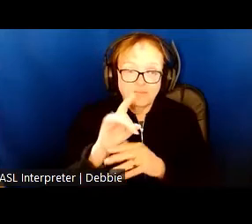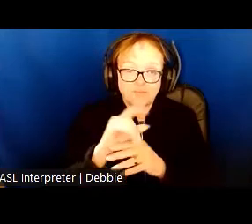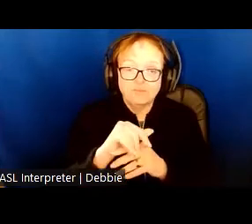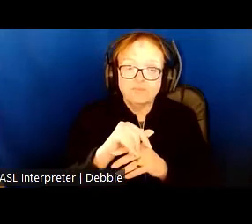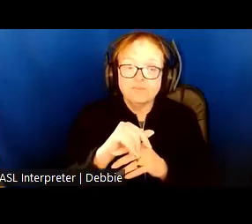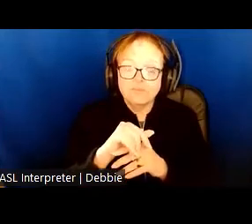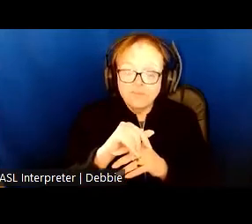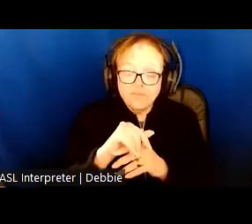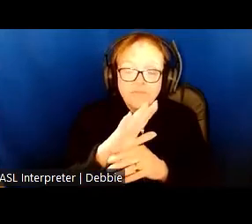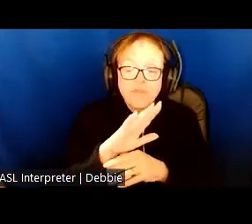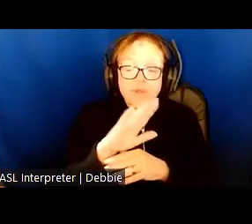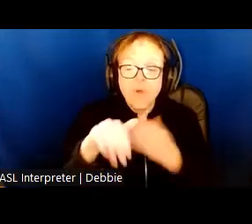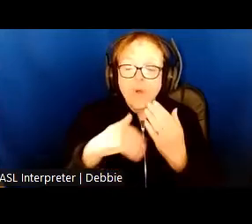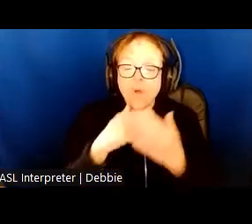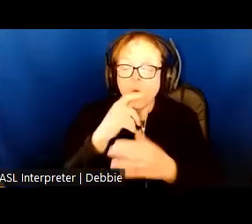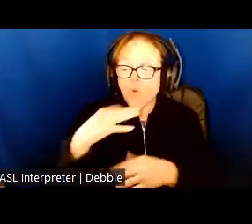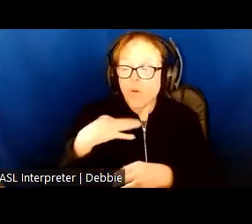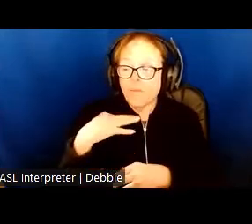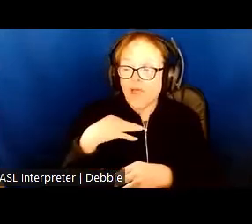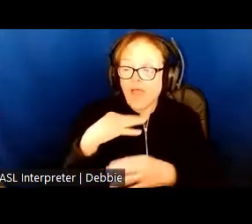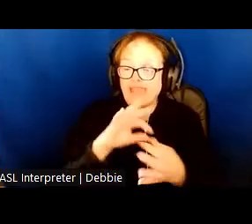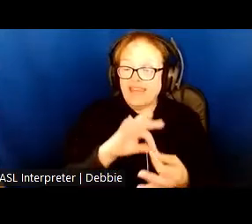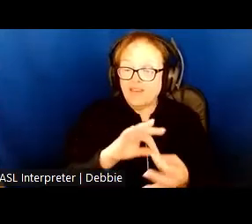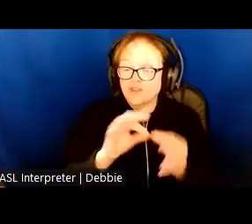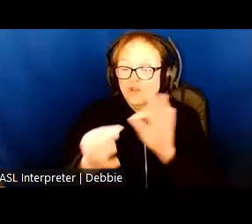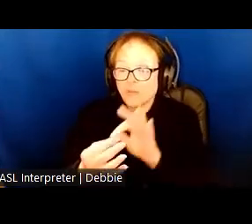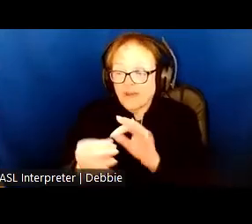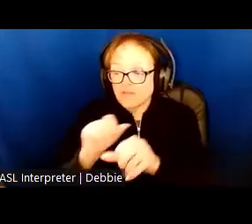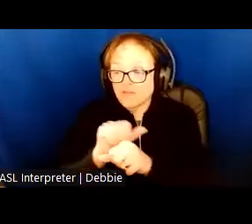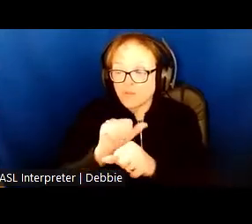Applicants who wish to include interpretation of the work or information about their creative